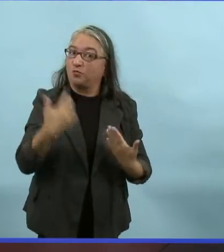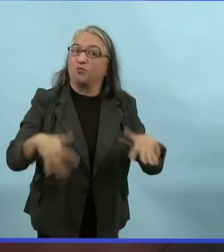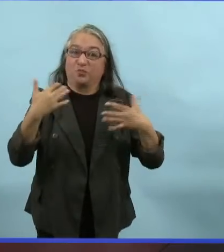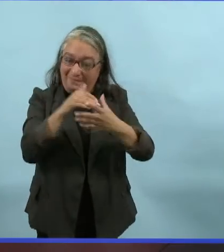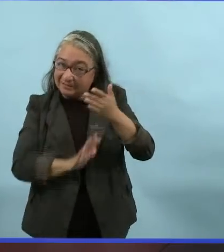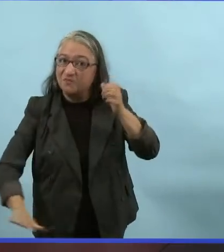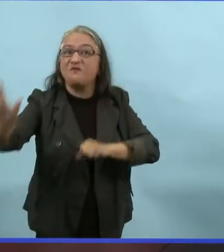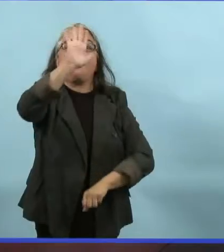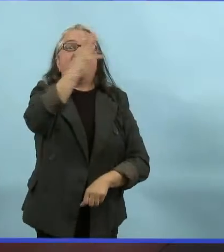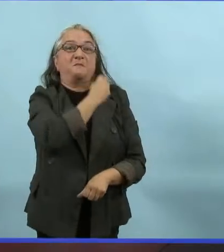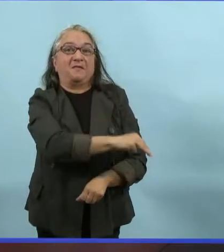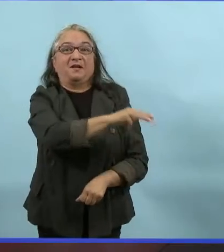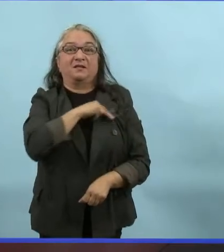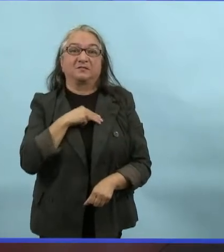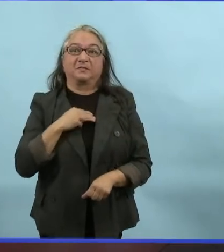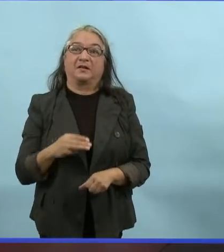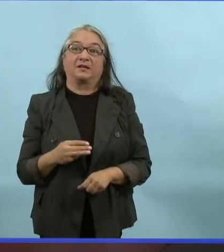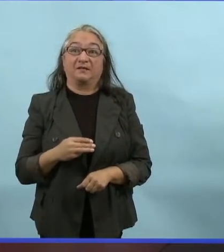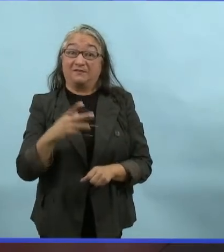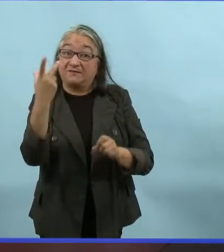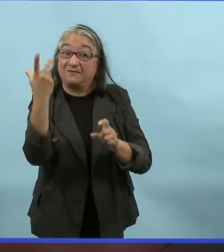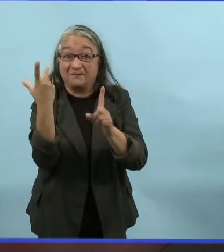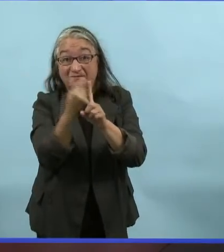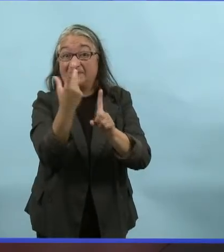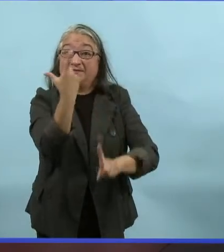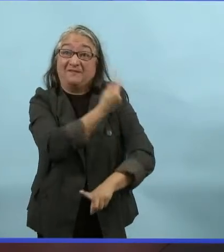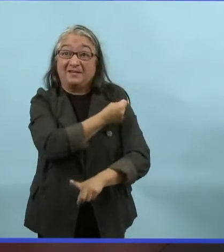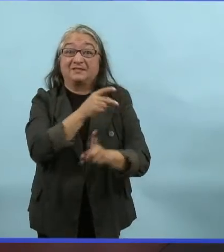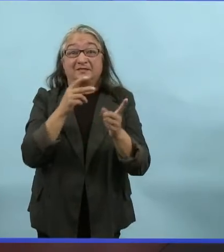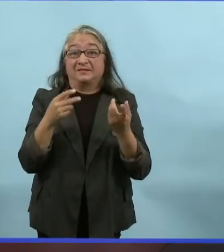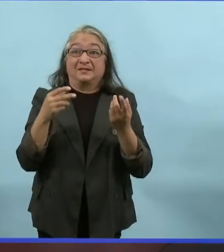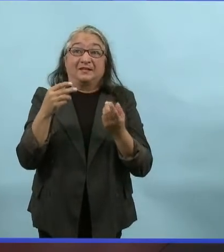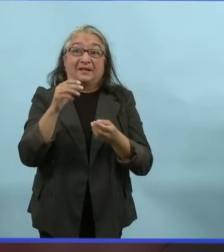orders or bringing our case numbers down bringing down the strain on the health care system